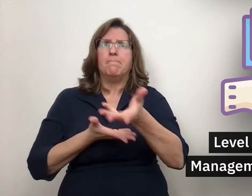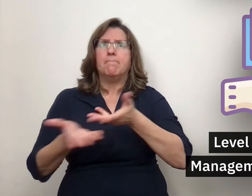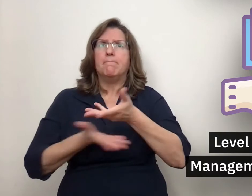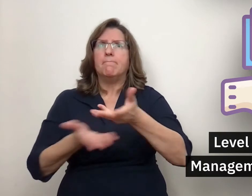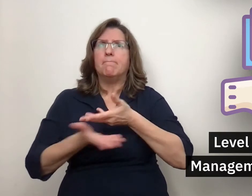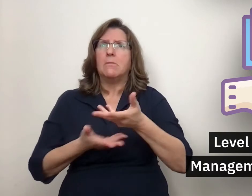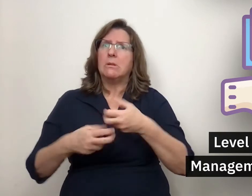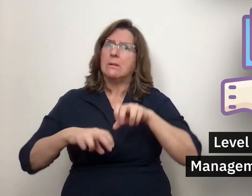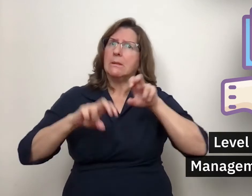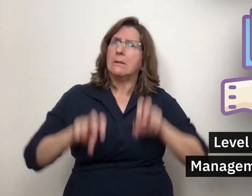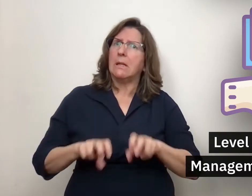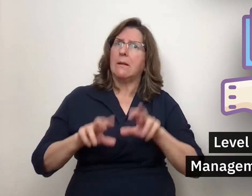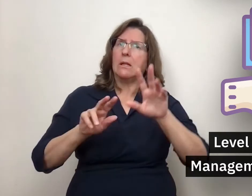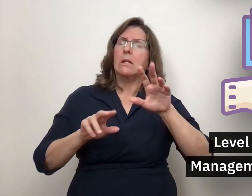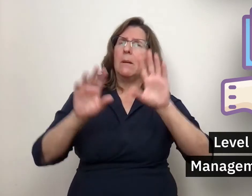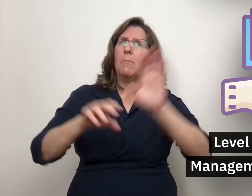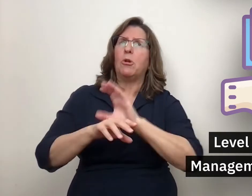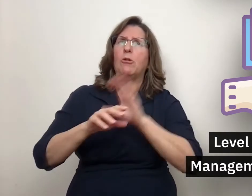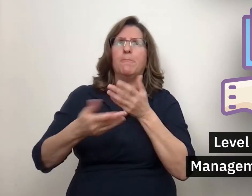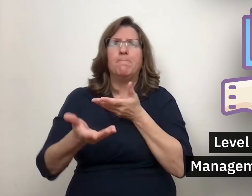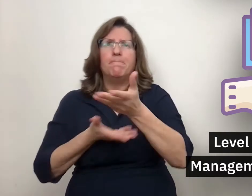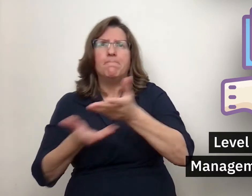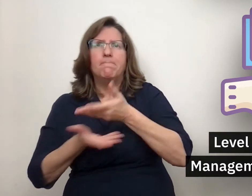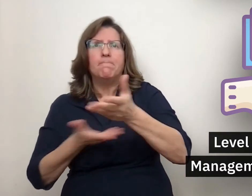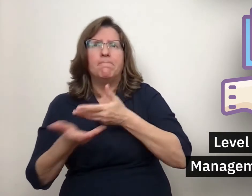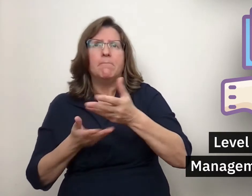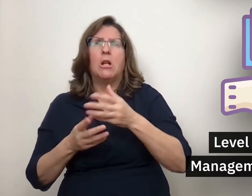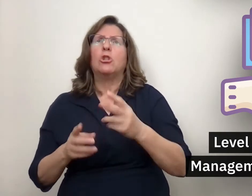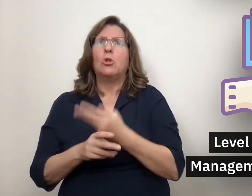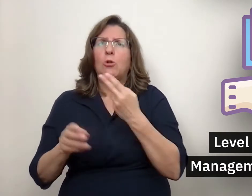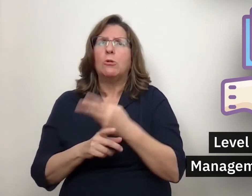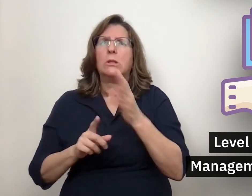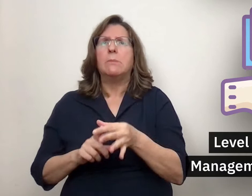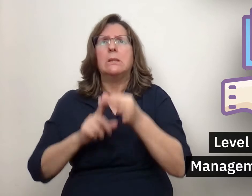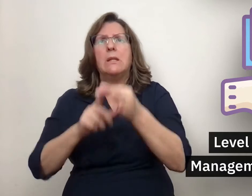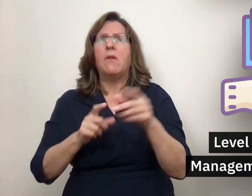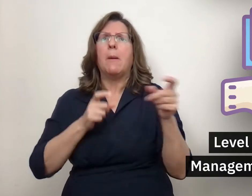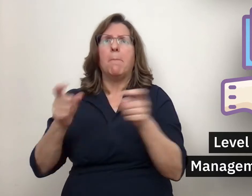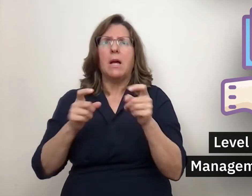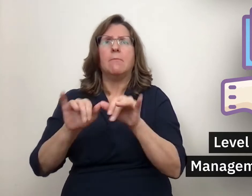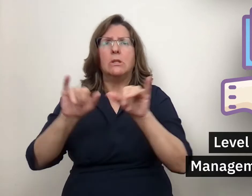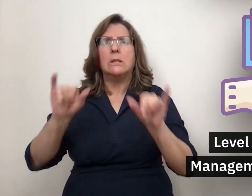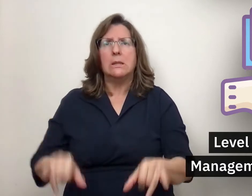At this level we focus on the student interactions with the learning material, the digital interface and management system.